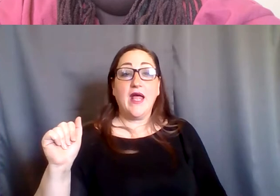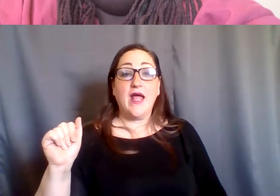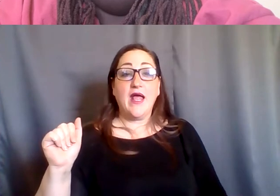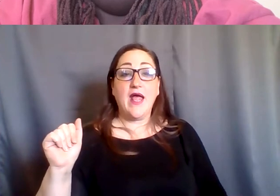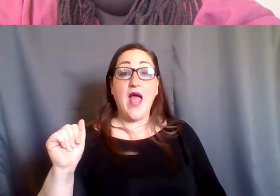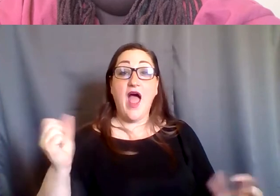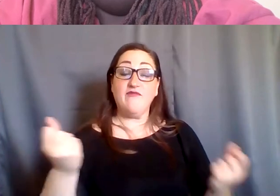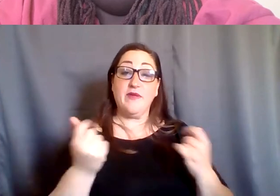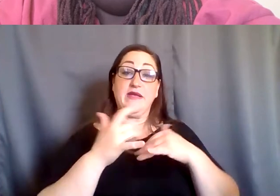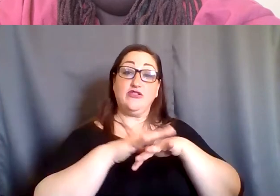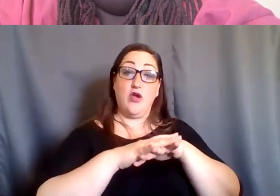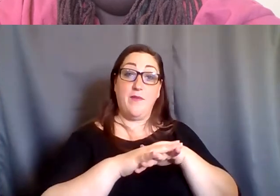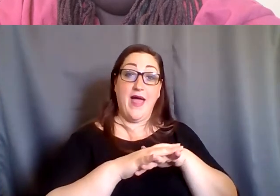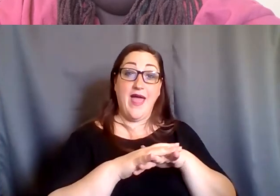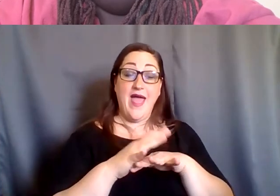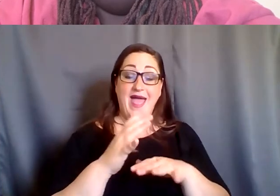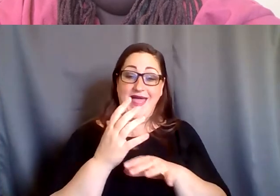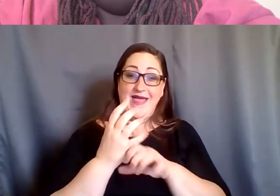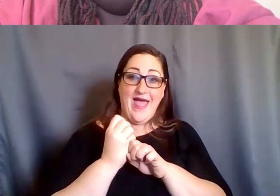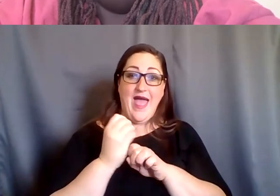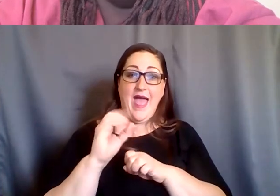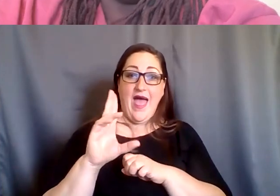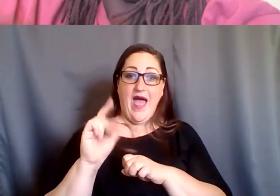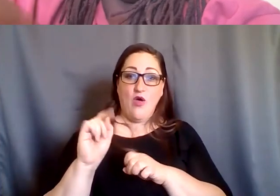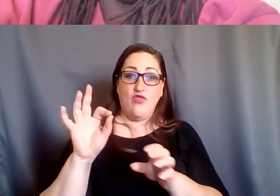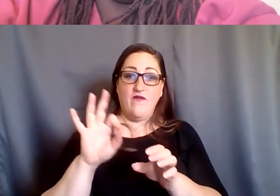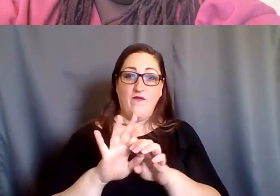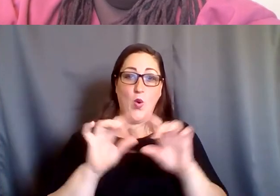What needs to change?